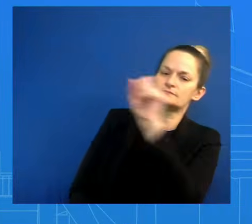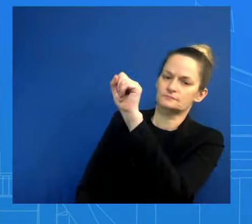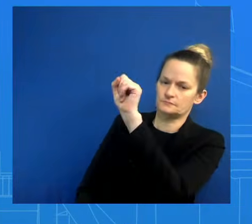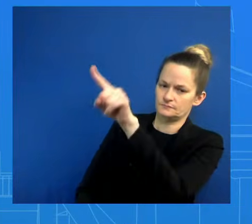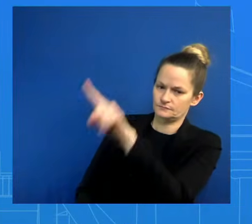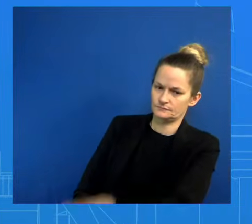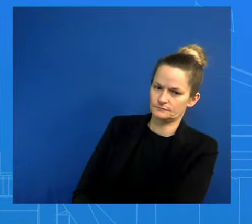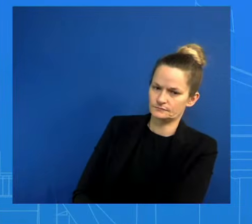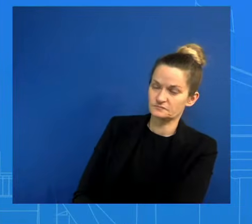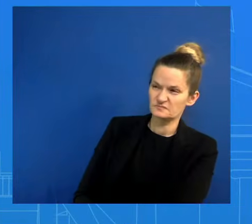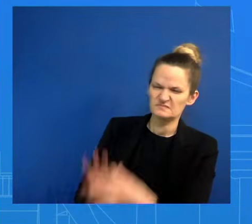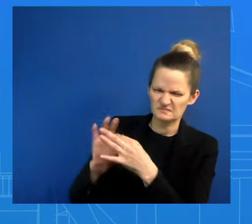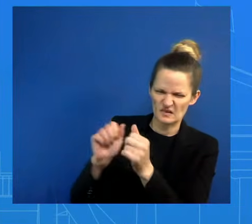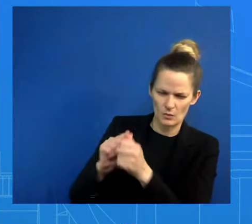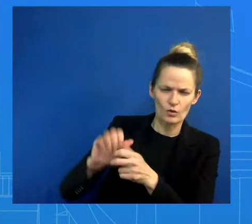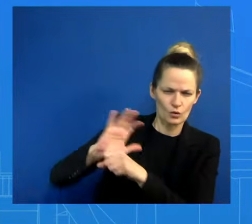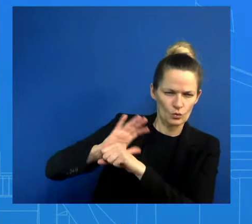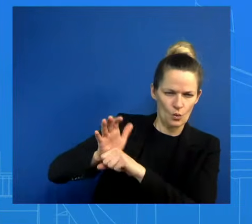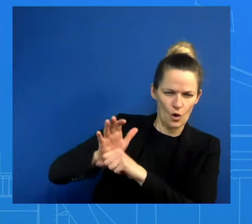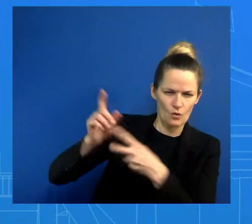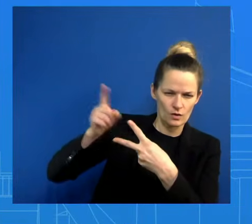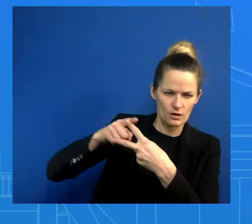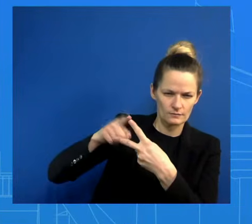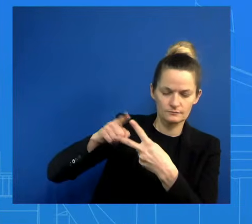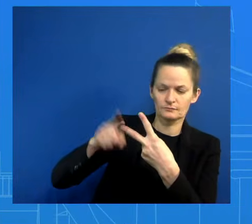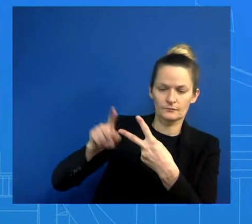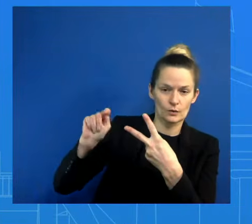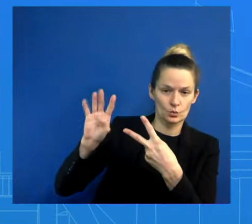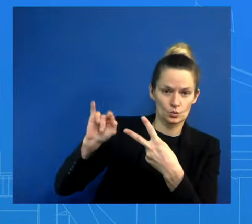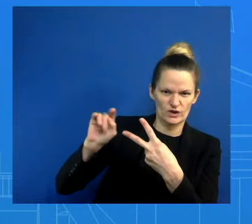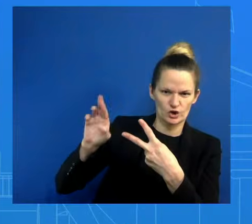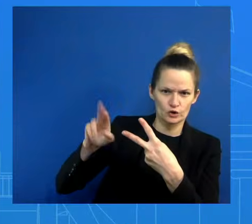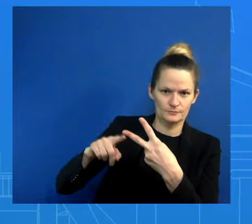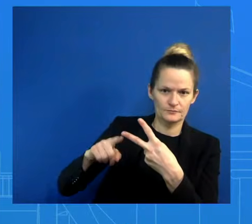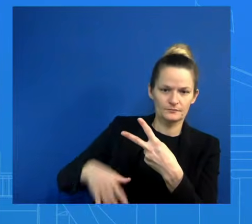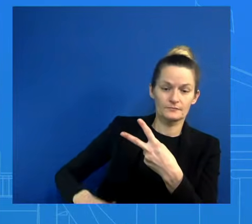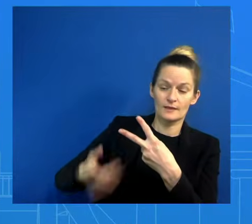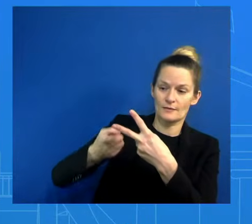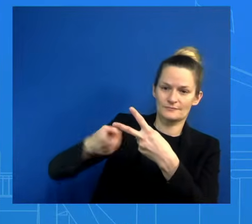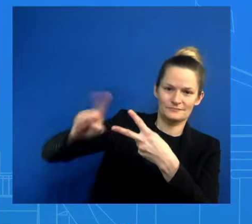the former vice president of the EcoHealth Alliance has a new book out, and he says that he's convinced